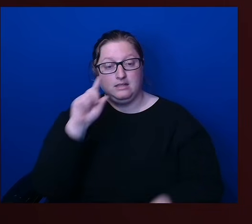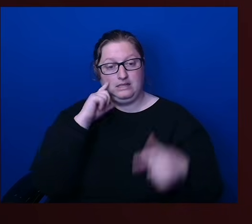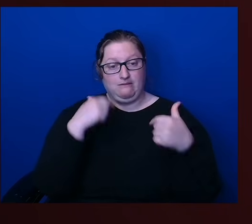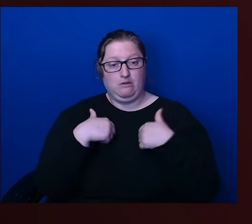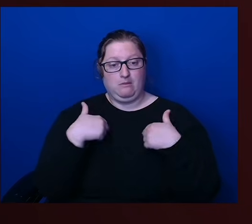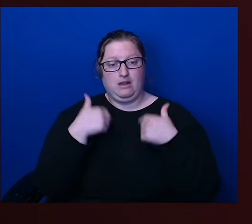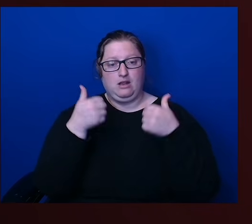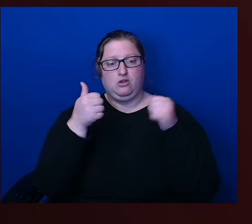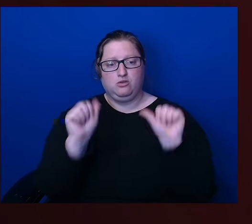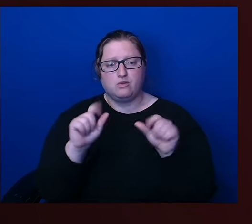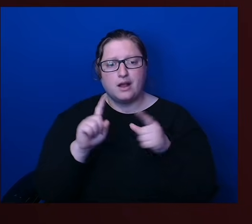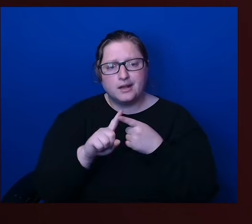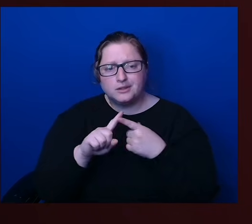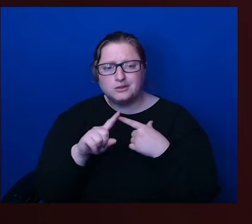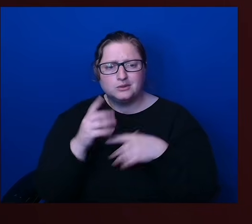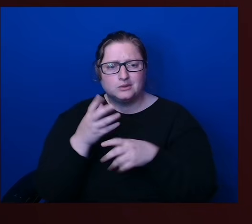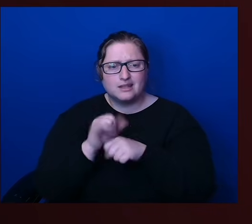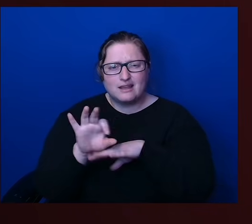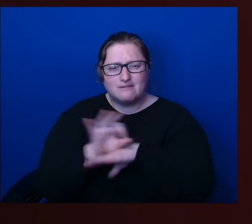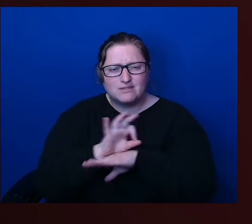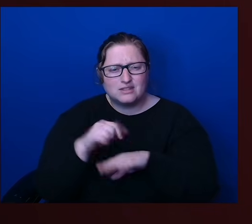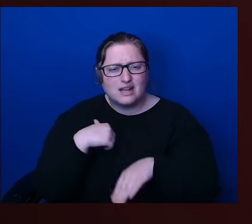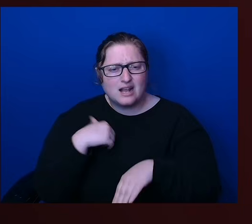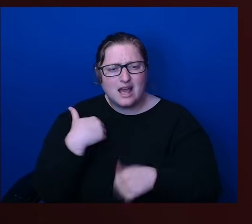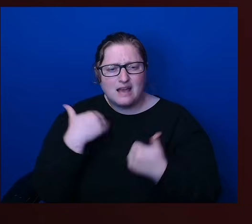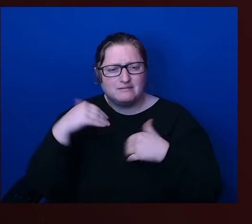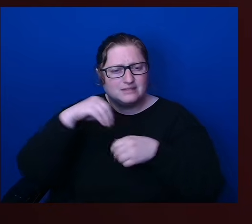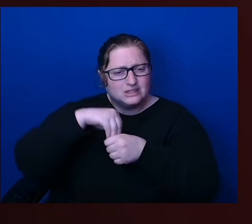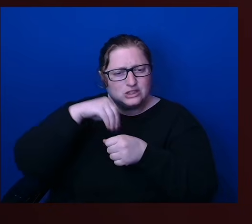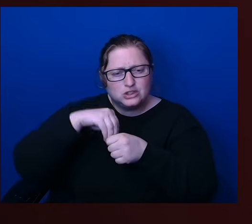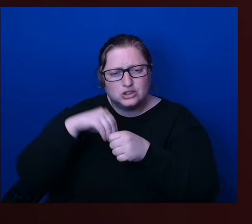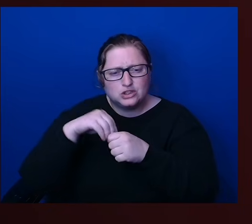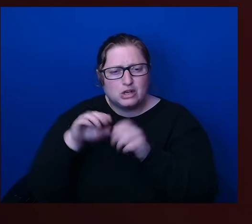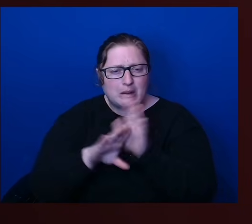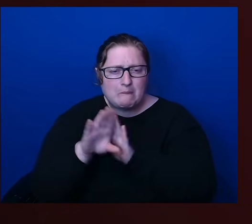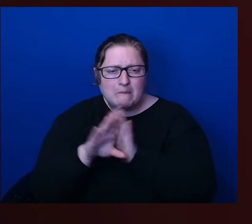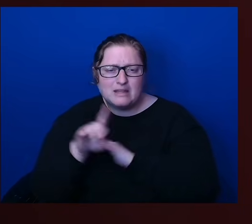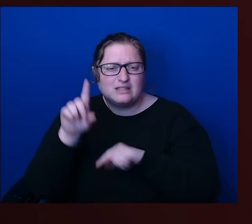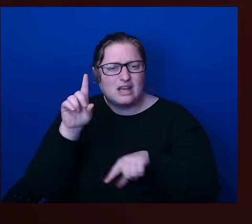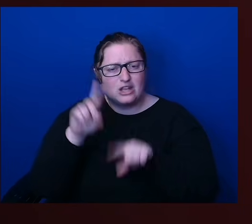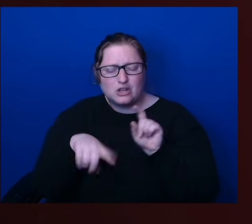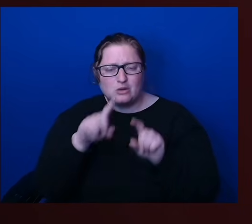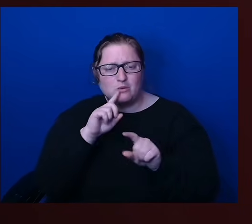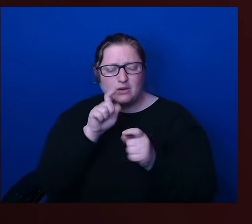I think I've got something odd. I've got an internal build so I couldn't really get it dialed in. I'm going to use VS code as